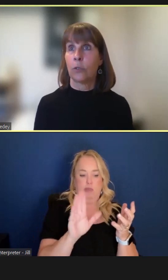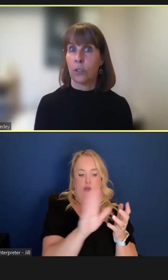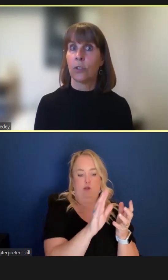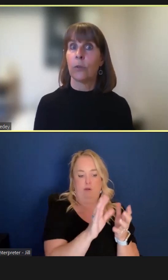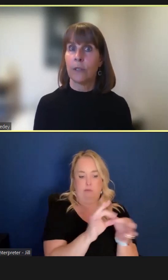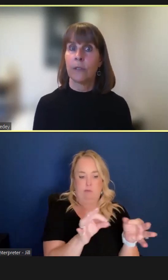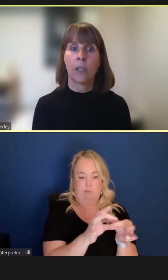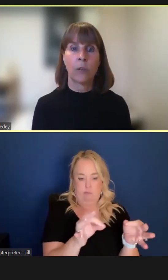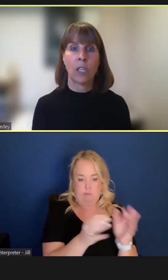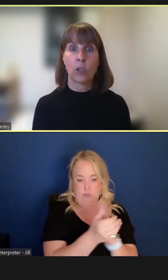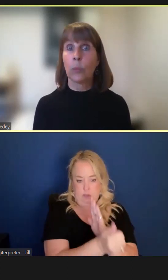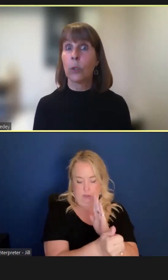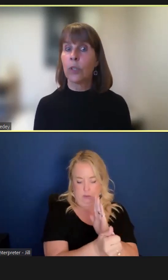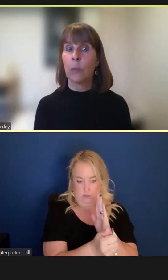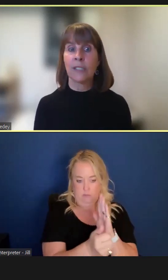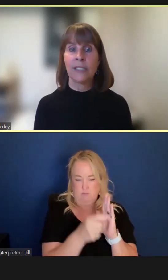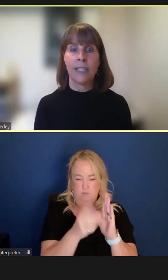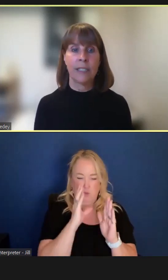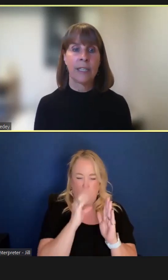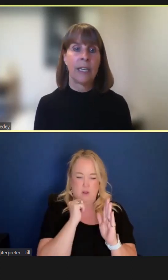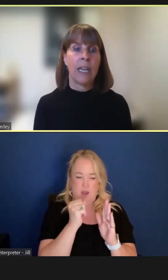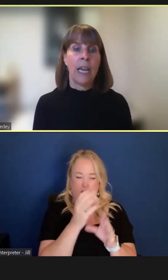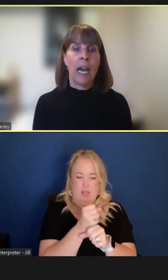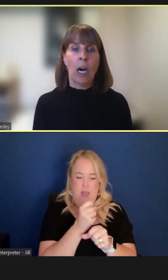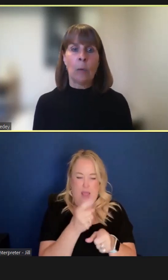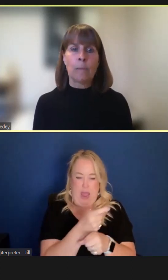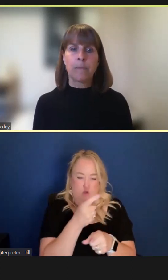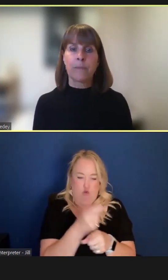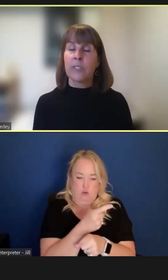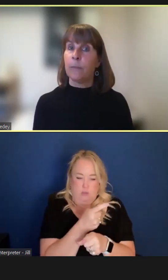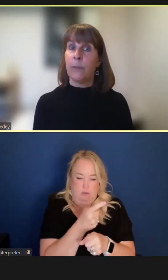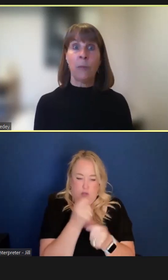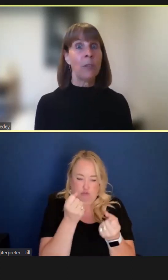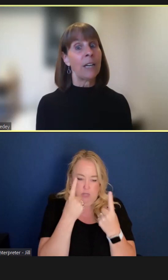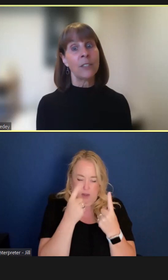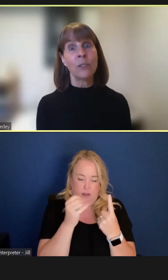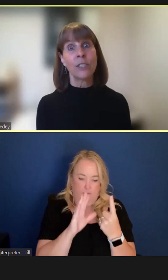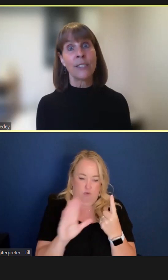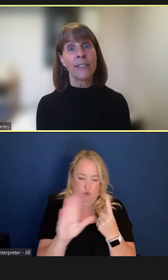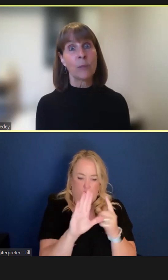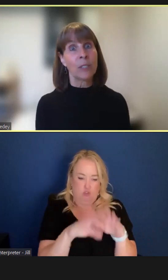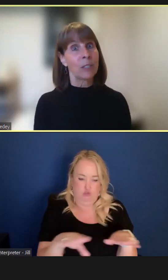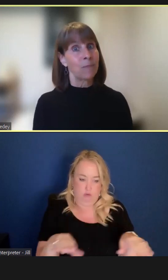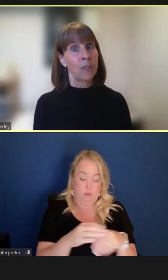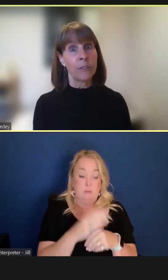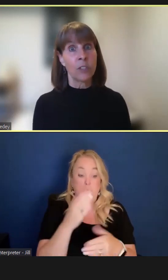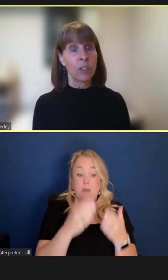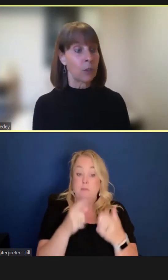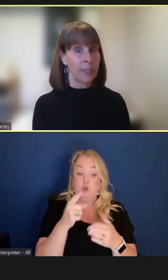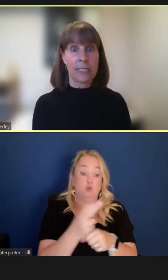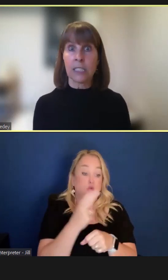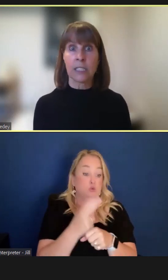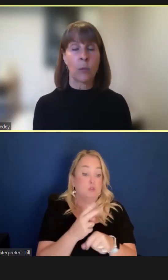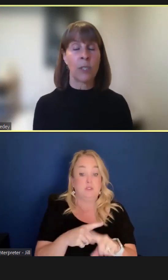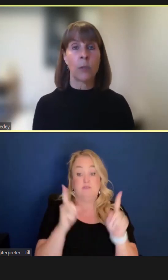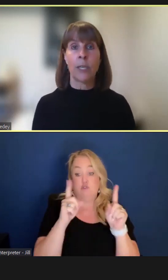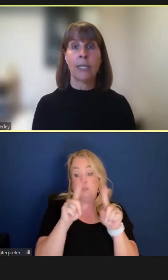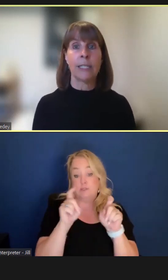doing across your programmer State um maybe you have to use different assessments for different children that's just going to be the way it is we